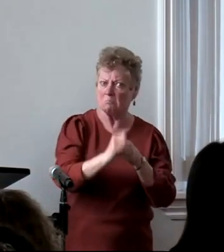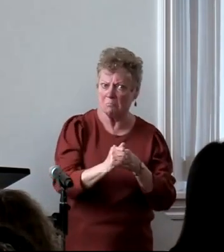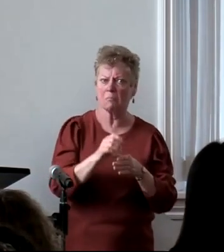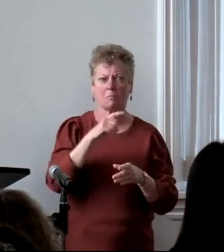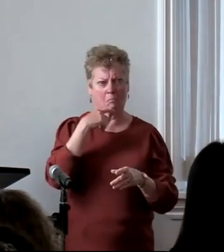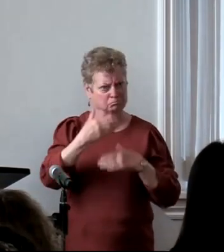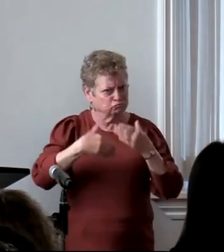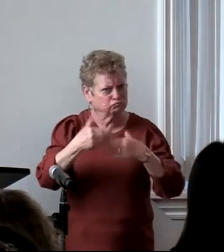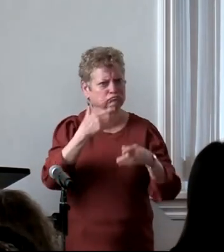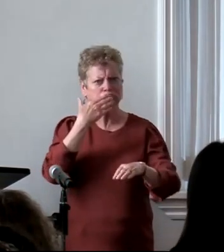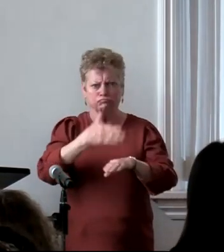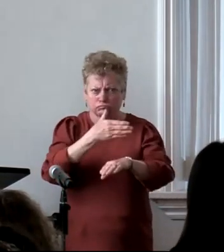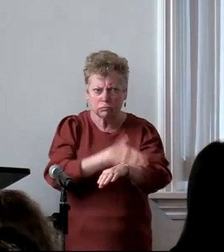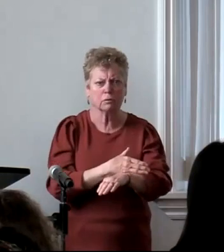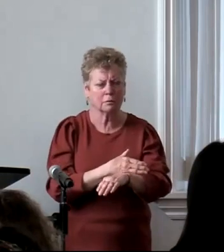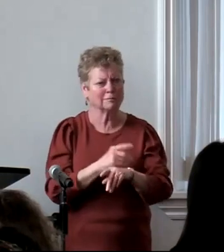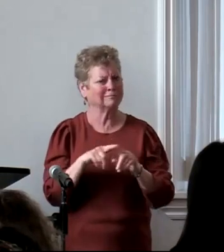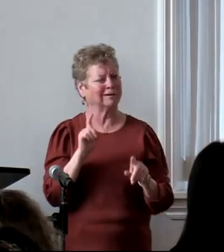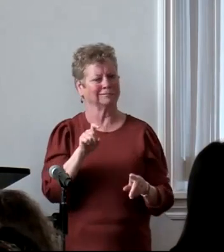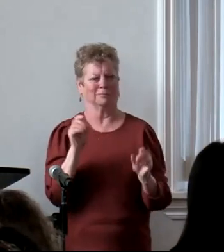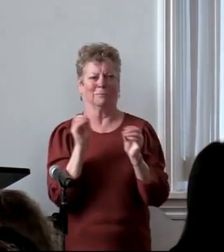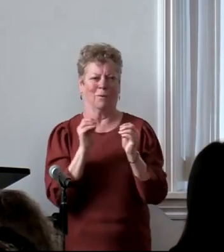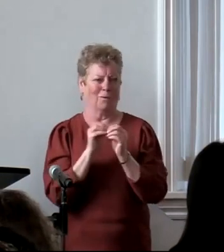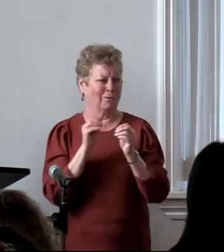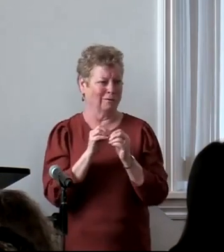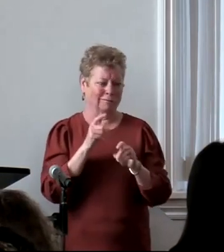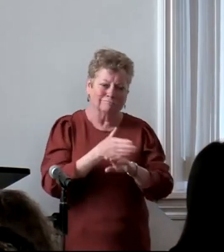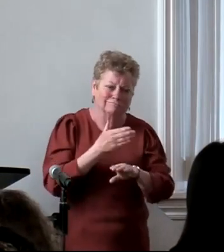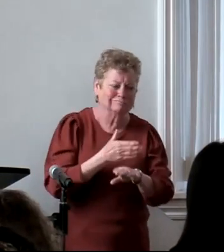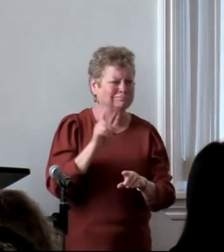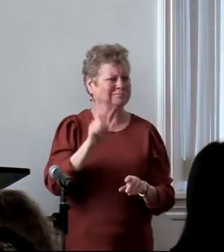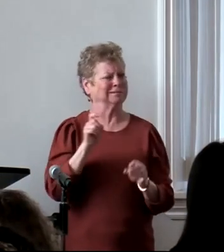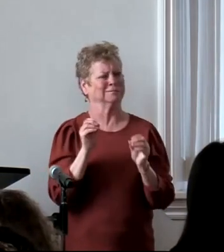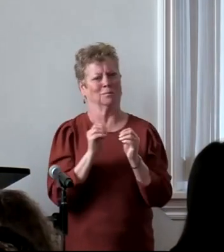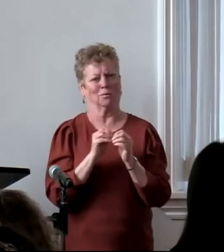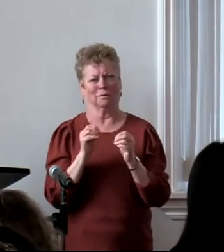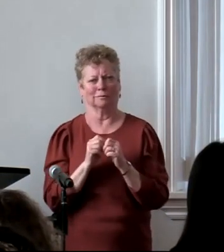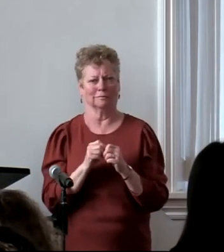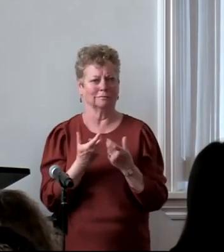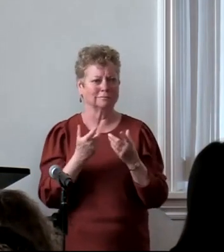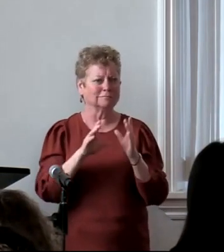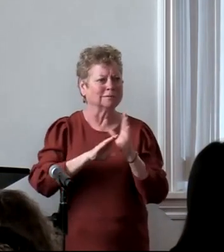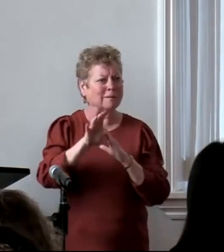But there is so much more to do and areas of improvement. Including in the development of standards,